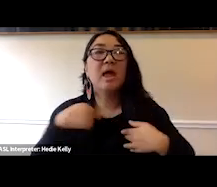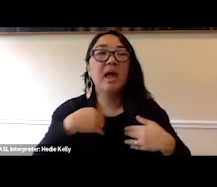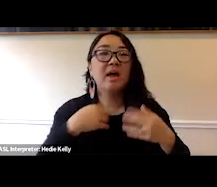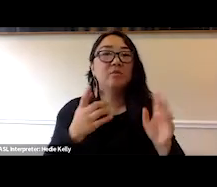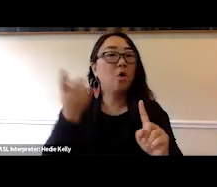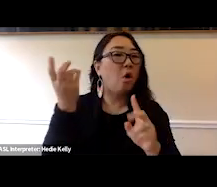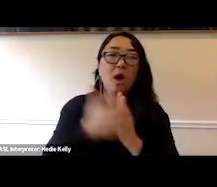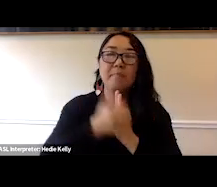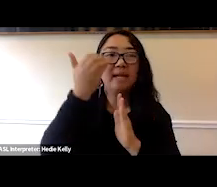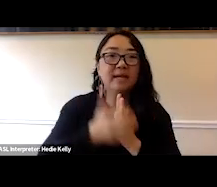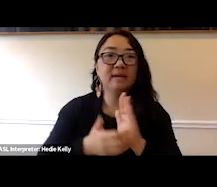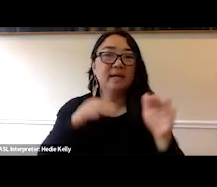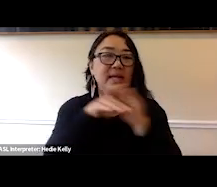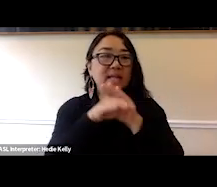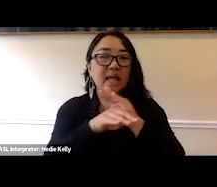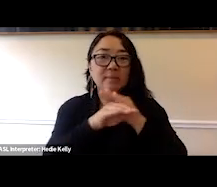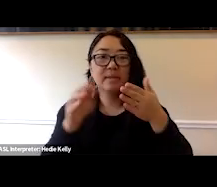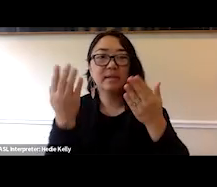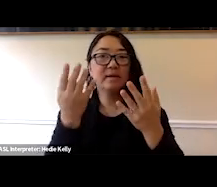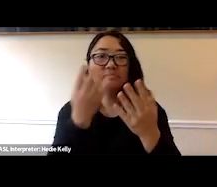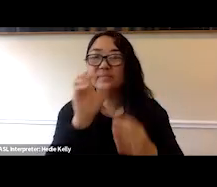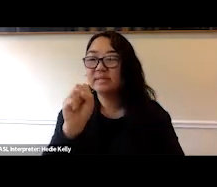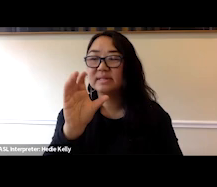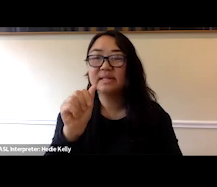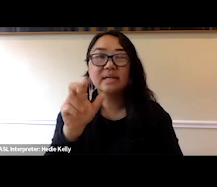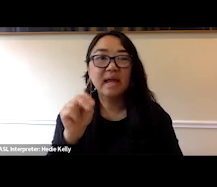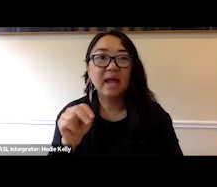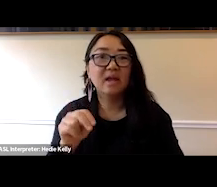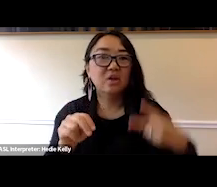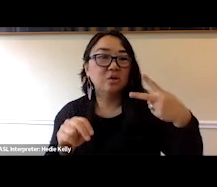Then we have three examples of websites that have help you with color contrast.